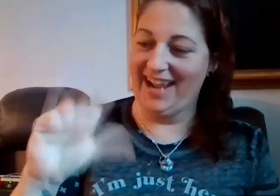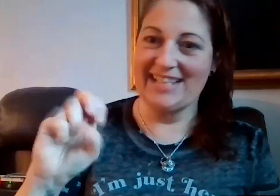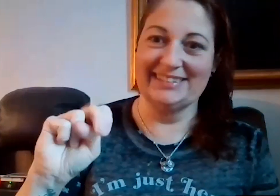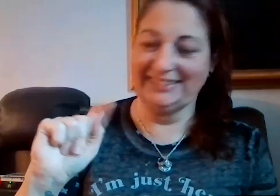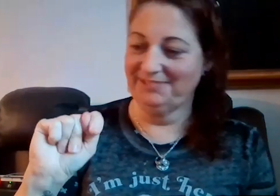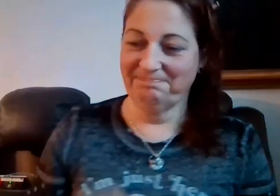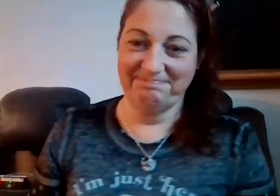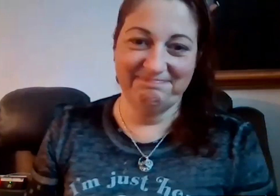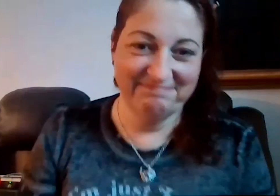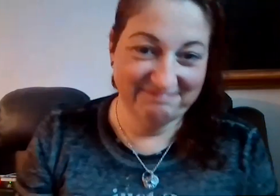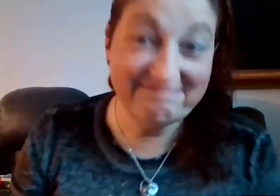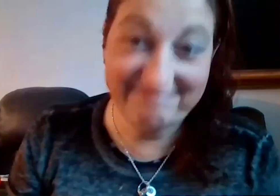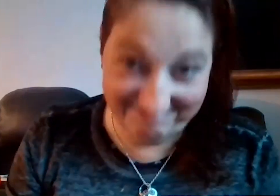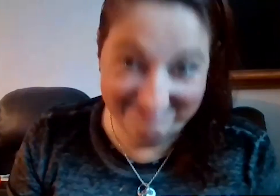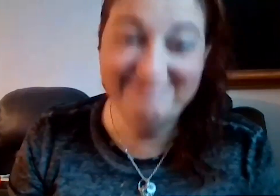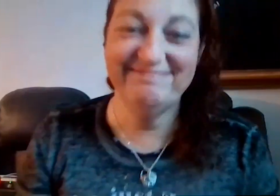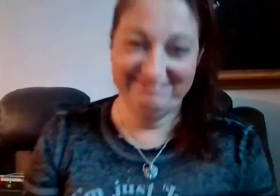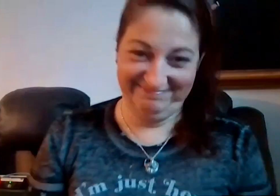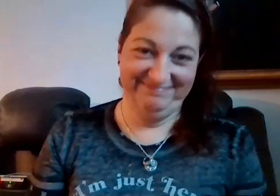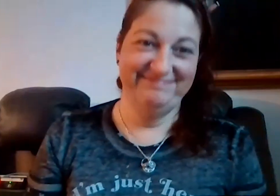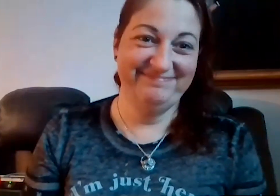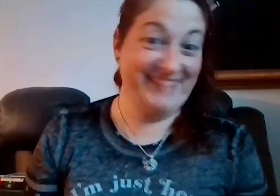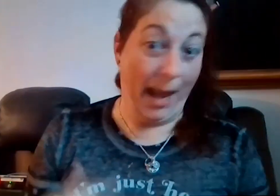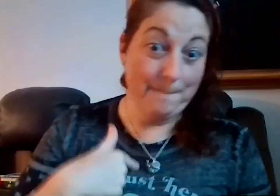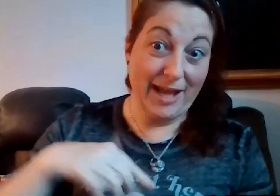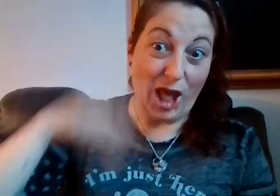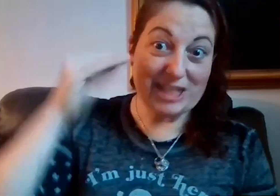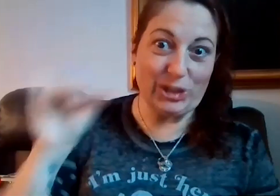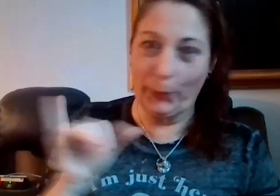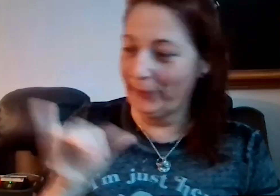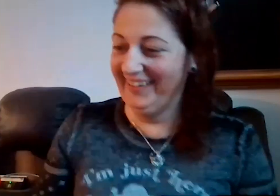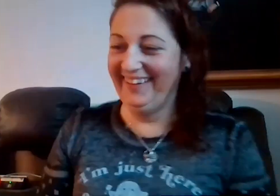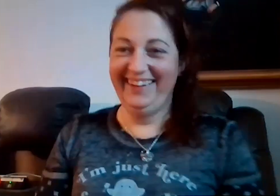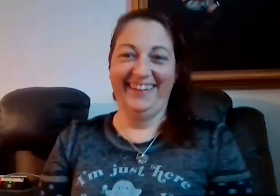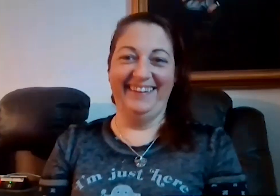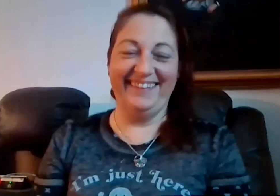And that's just different states. That's not even different countries.